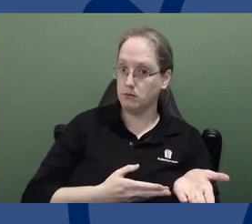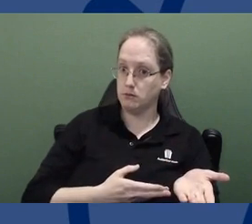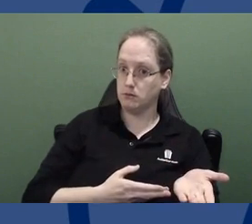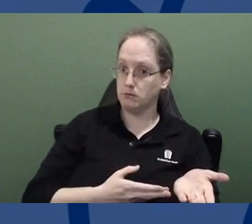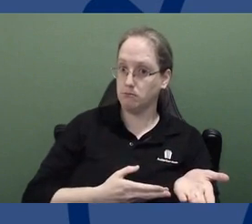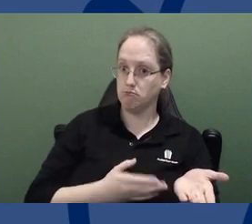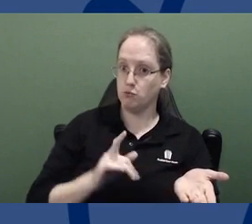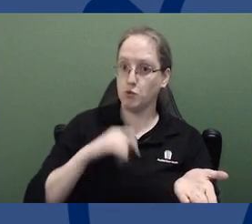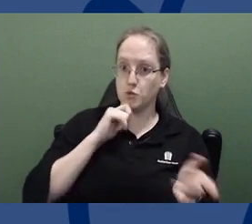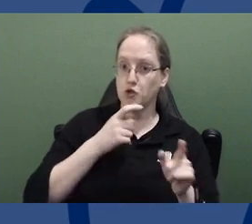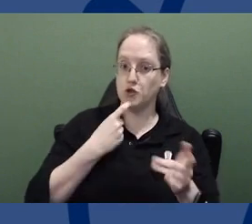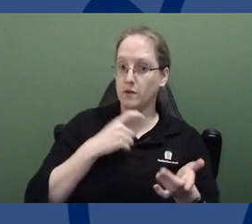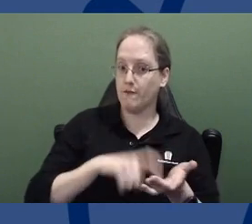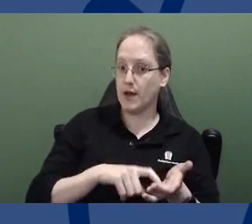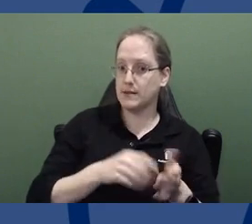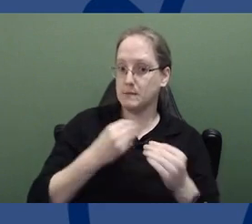a change to their application form?